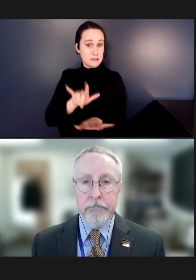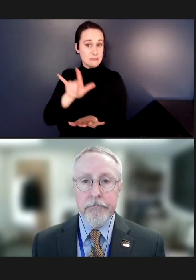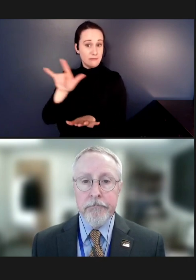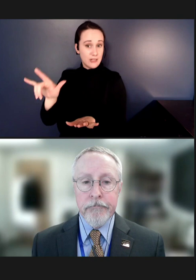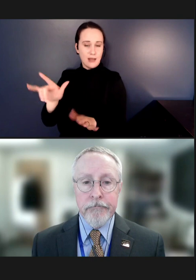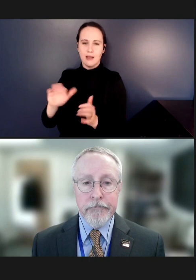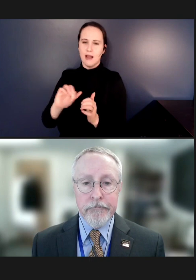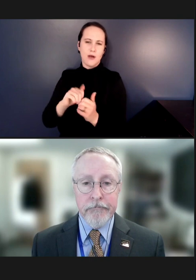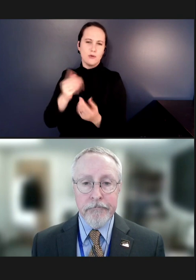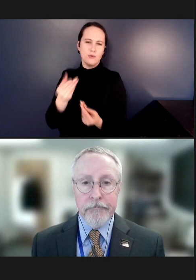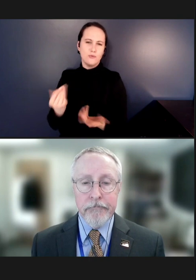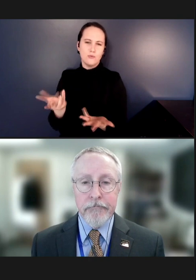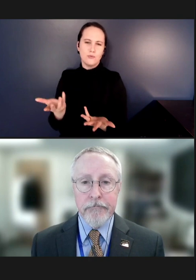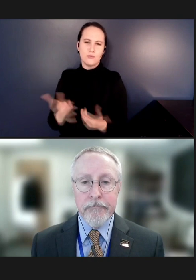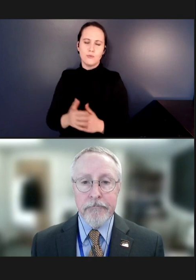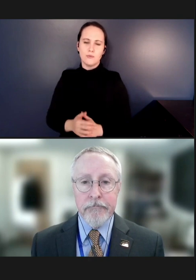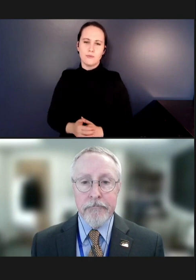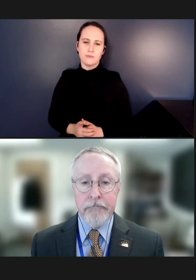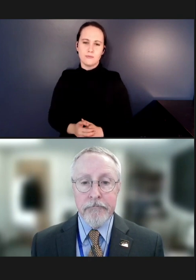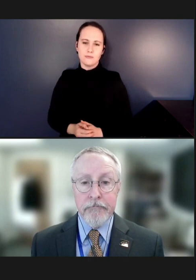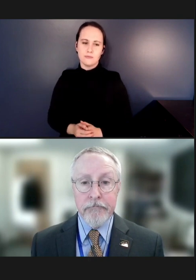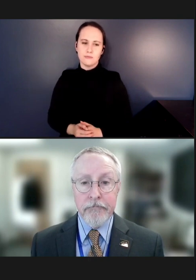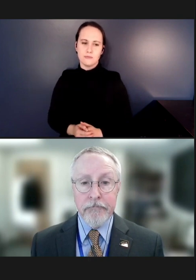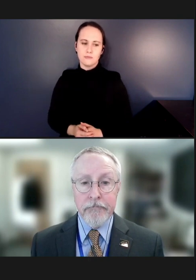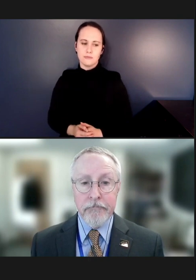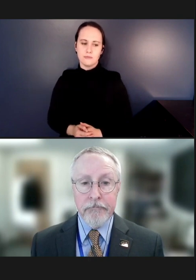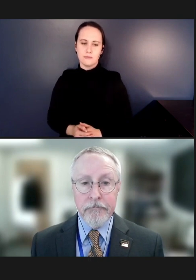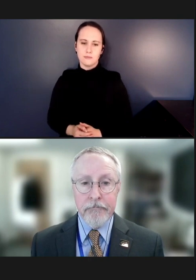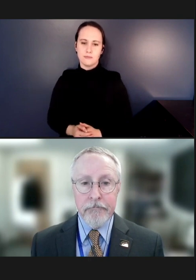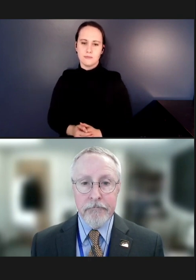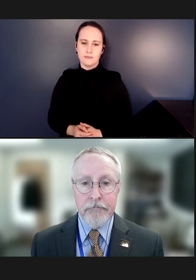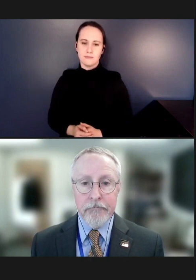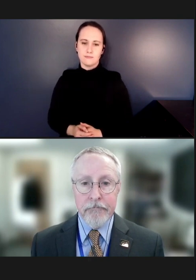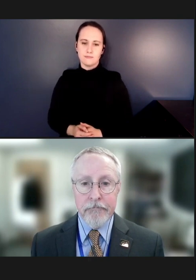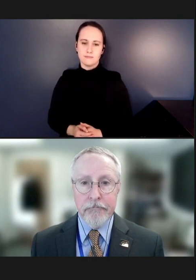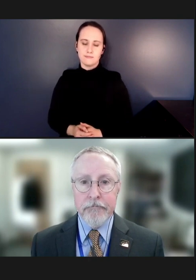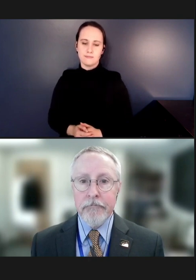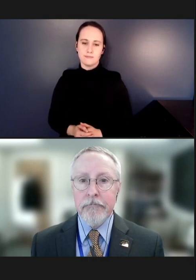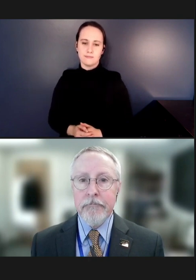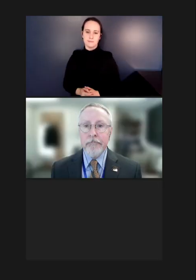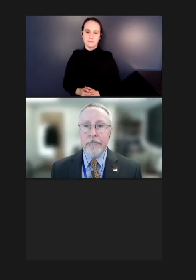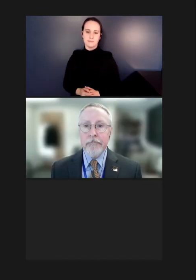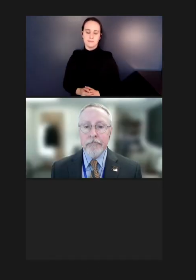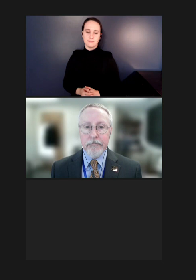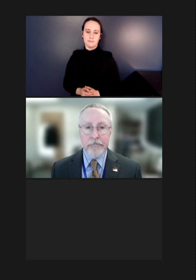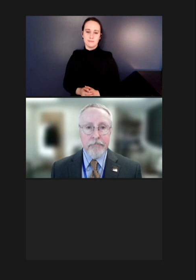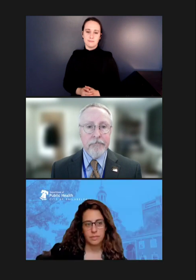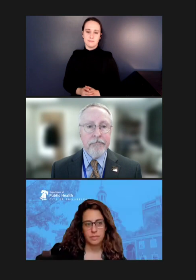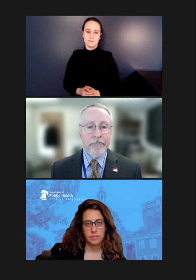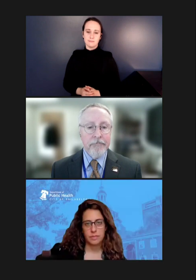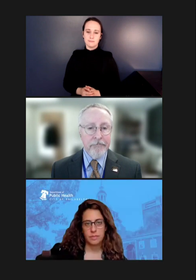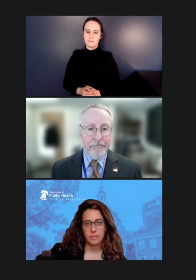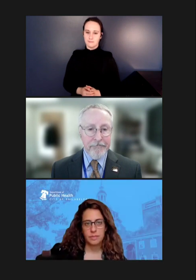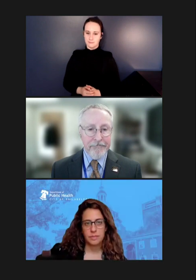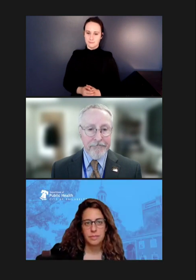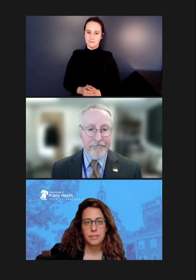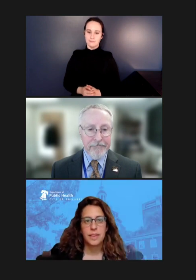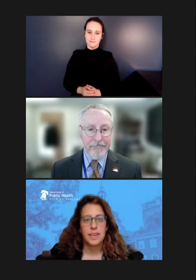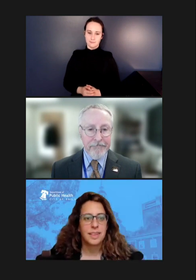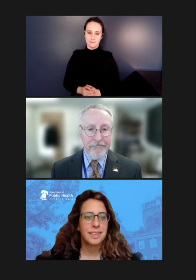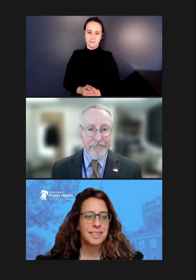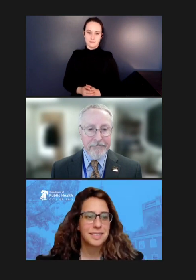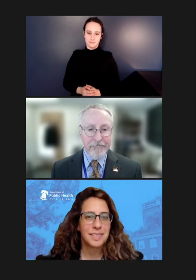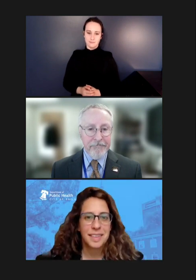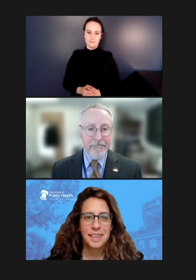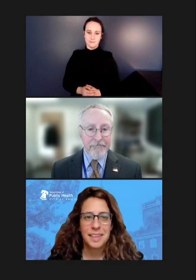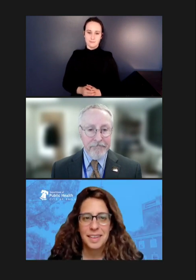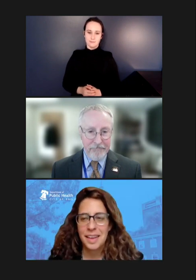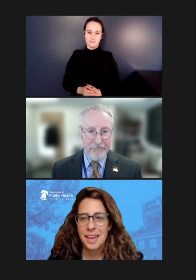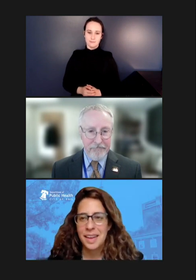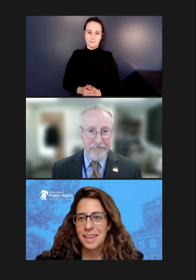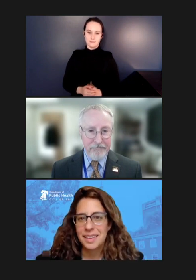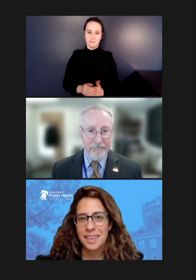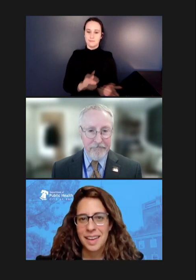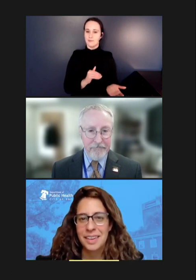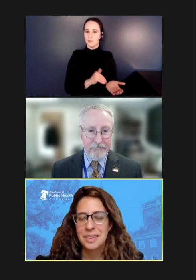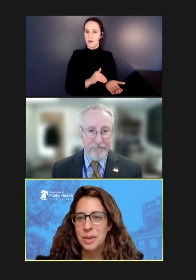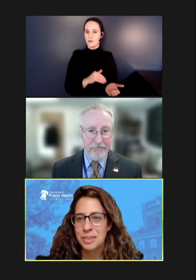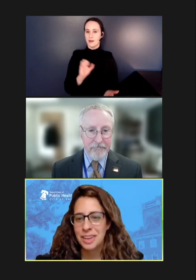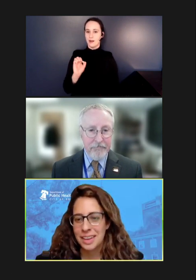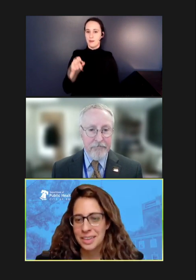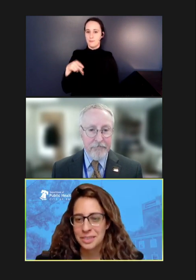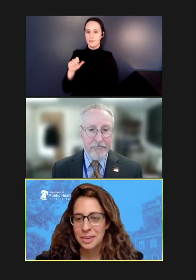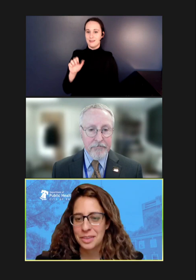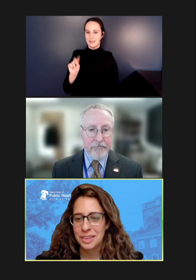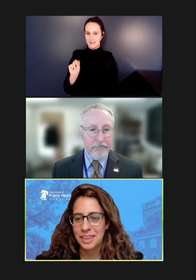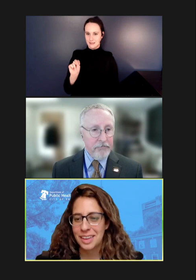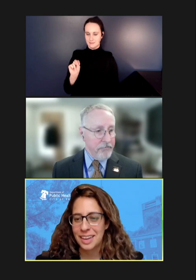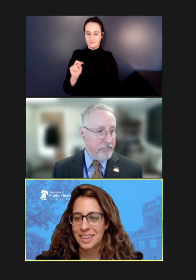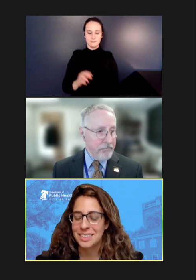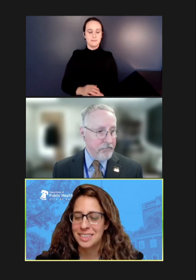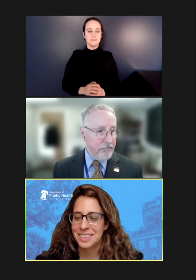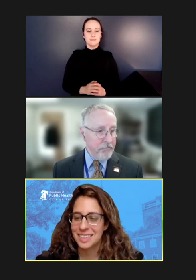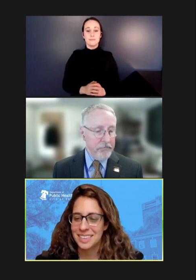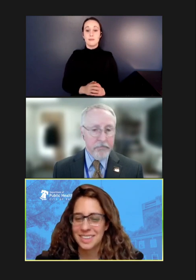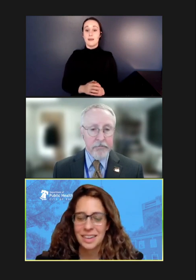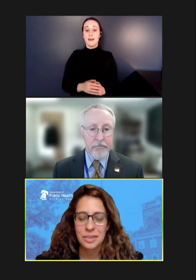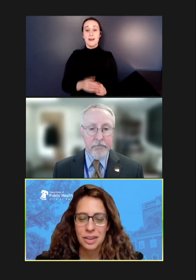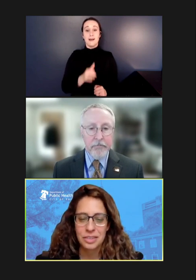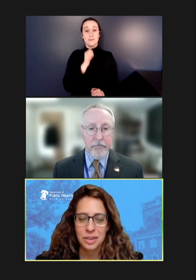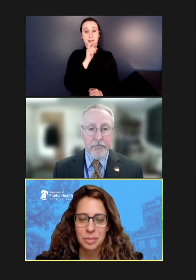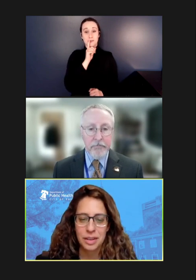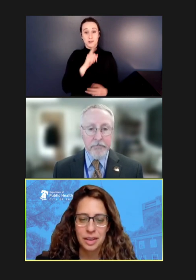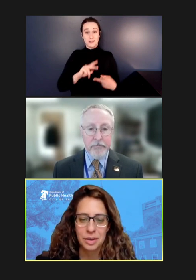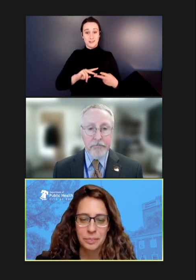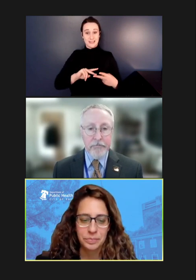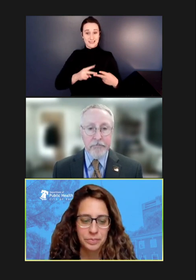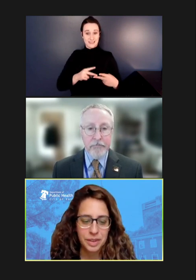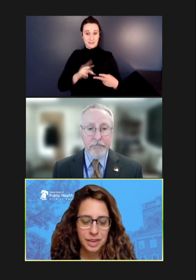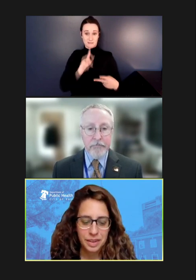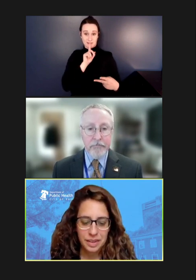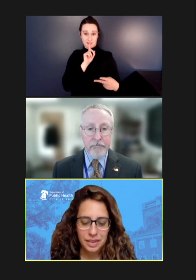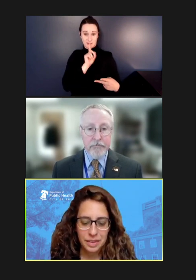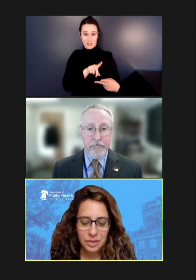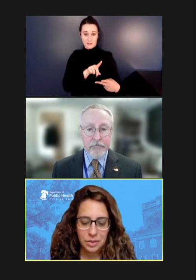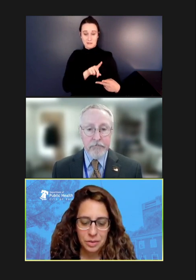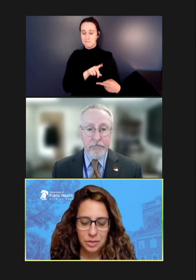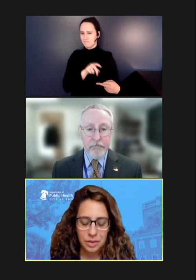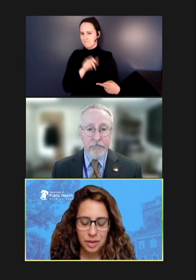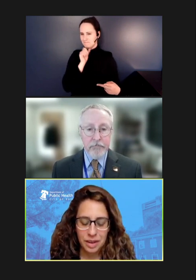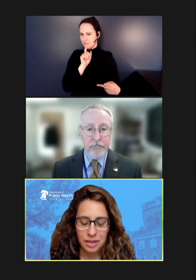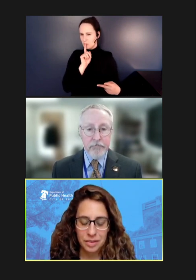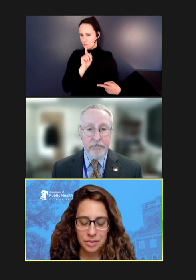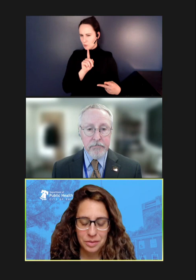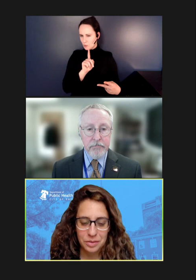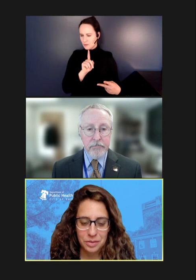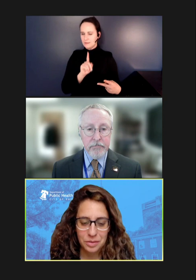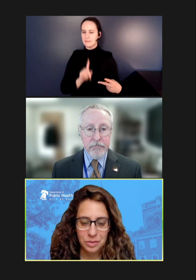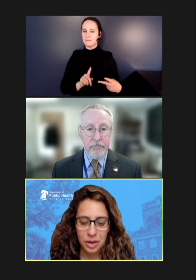Shara Epstein: I'll just mention, I don't know the answer to the second question about what kind